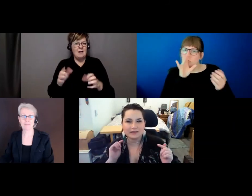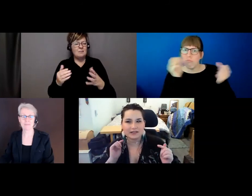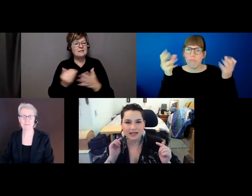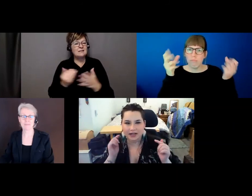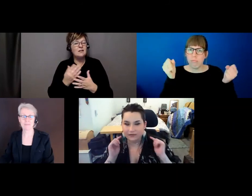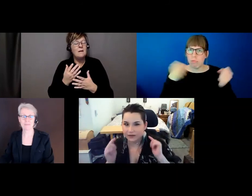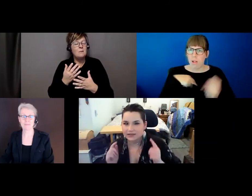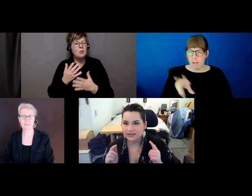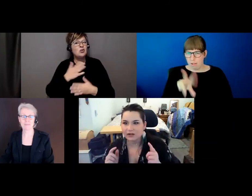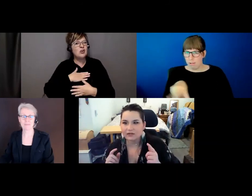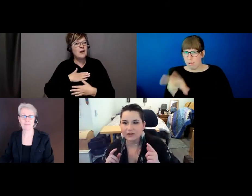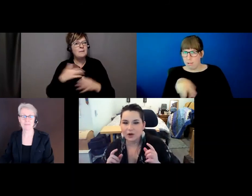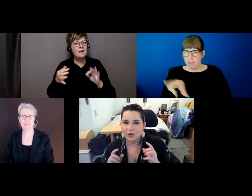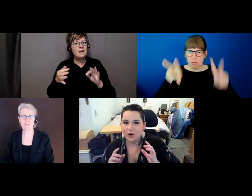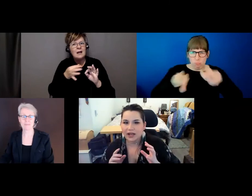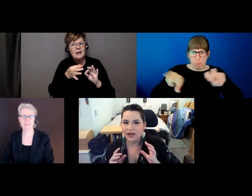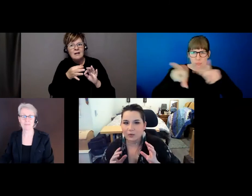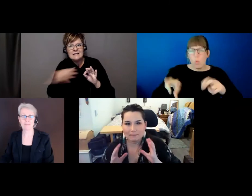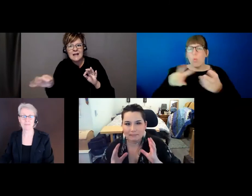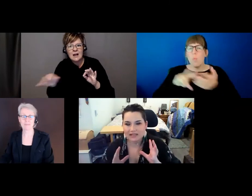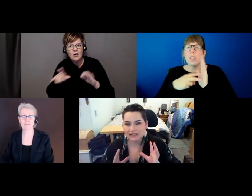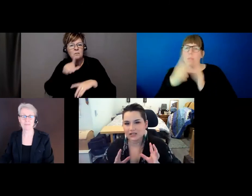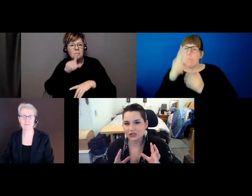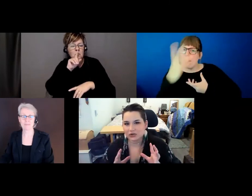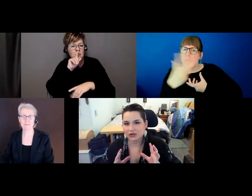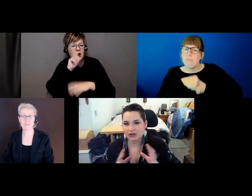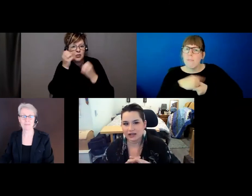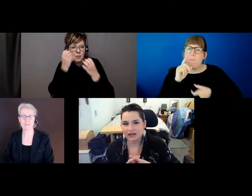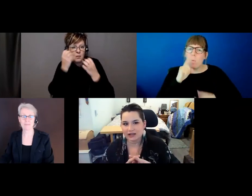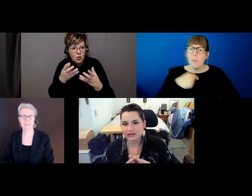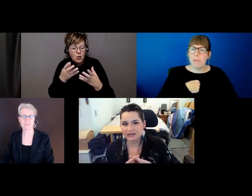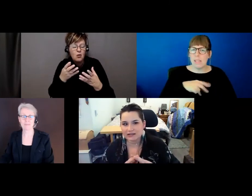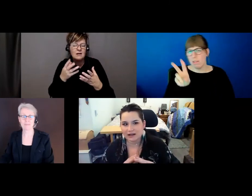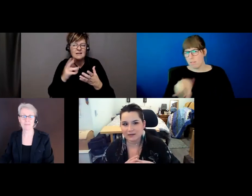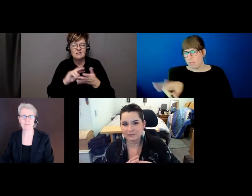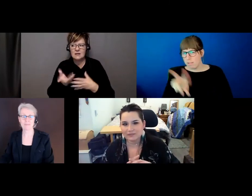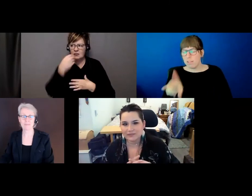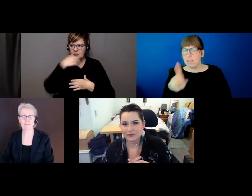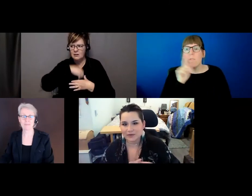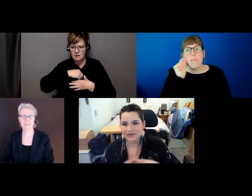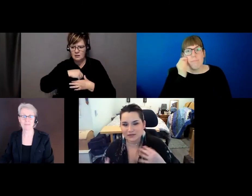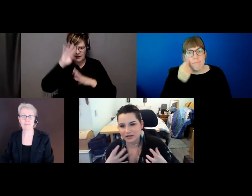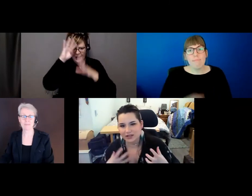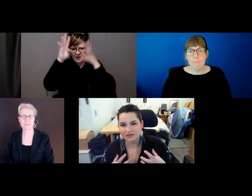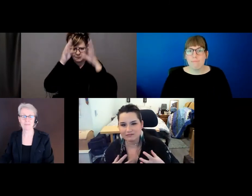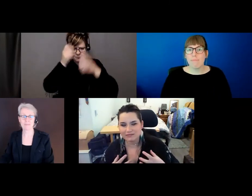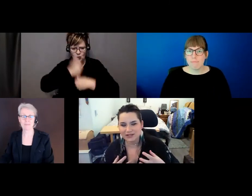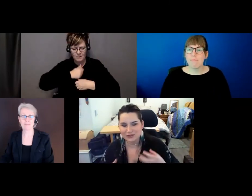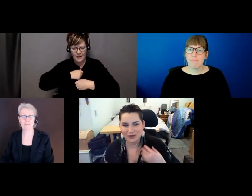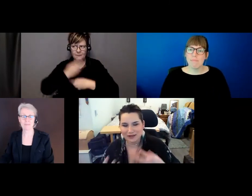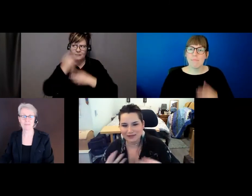DECIDE FOR YOURSELF WHAT IT MEANS TO YOU. AND SO I WAS KIND OF REALLY ENJOYING THAT